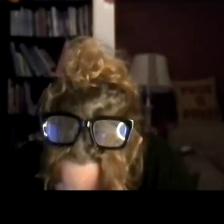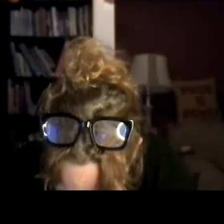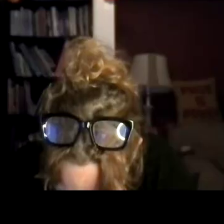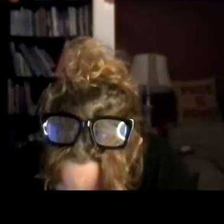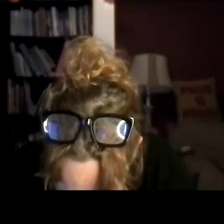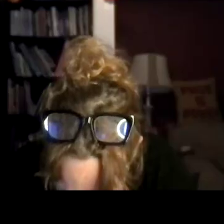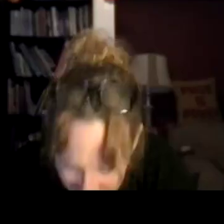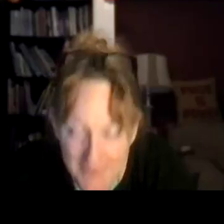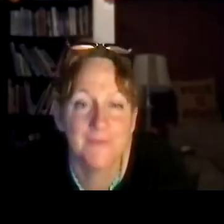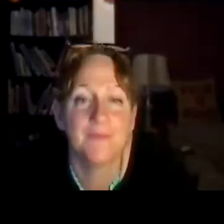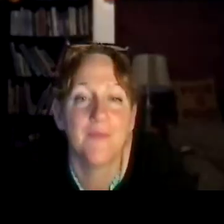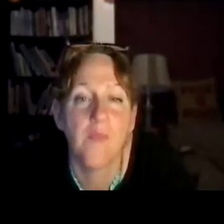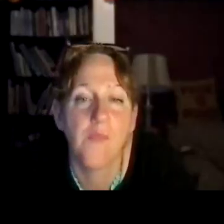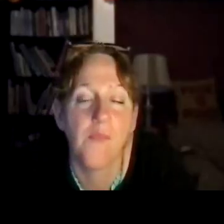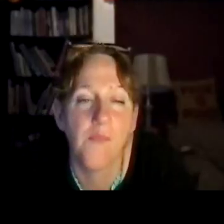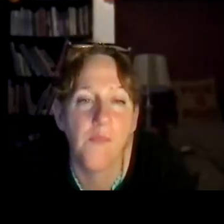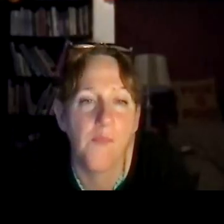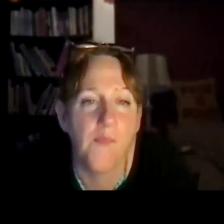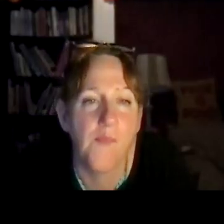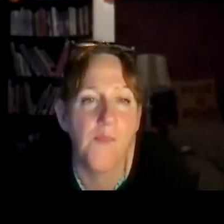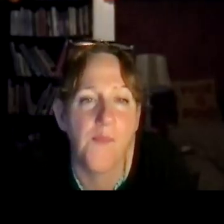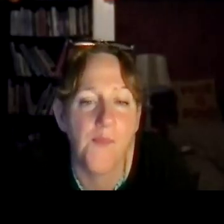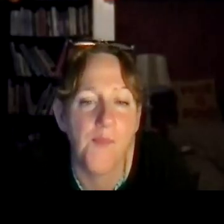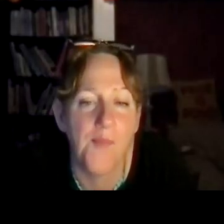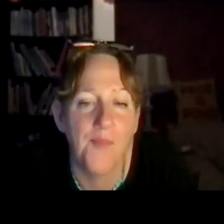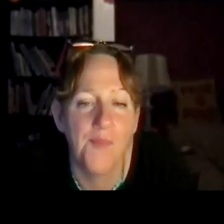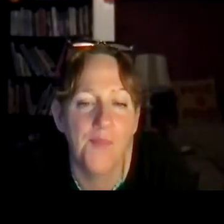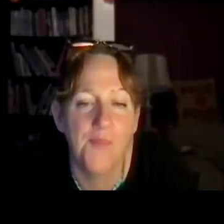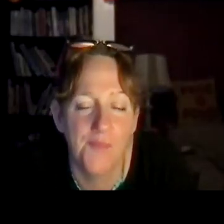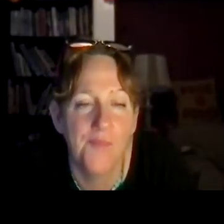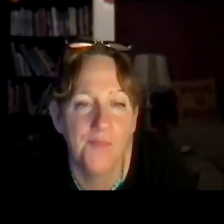iPhone: And then I also. iPhone: when my hearing was normal.